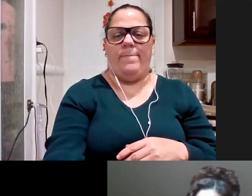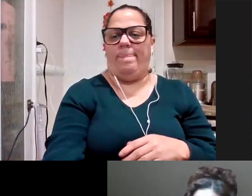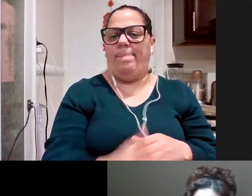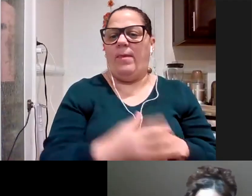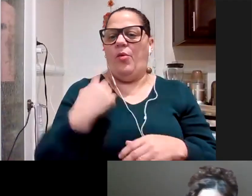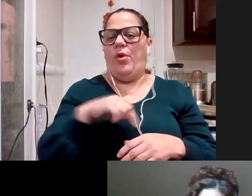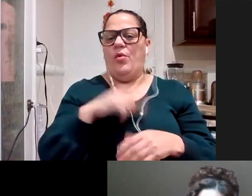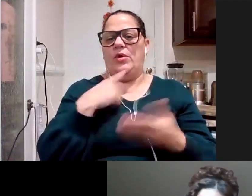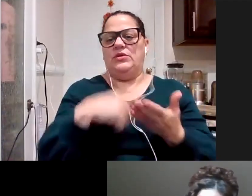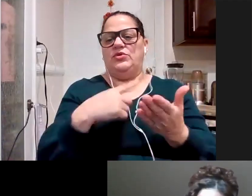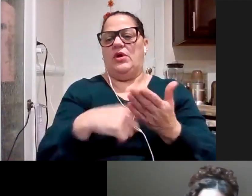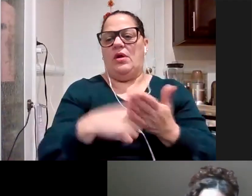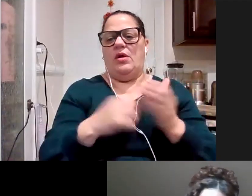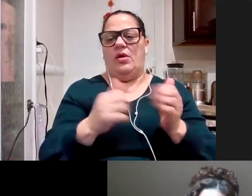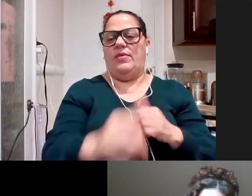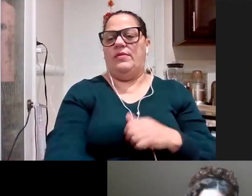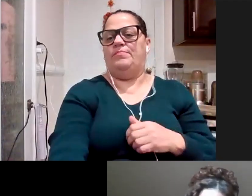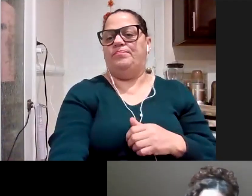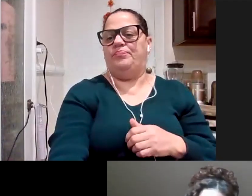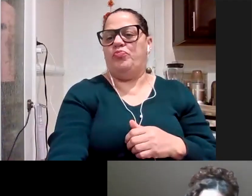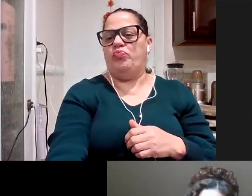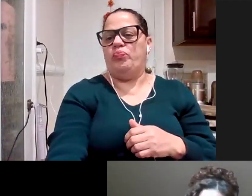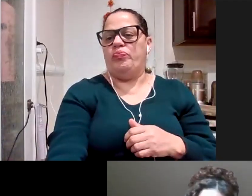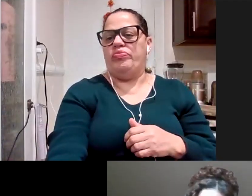talk with you about about what you have. [GROVER] Don't get me